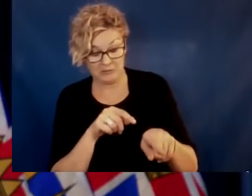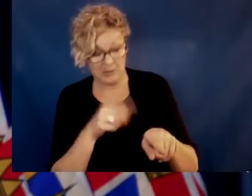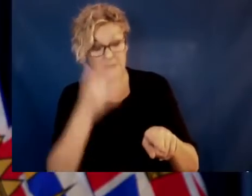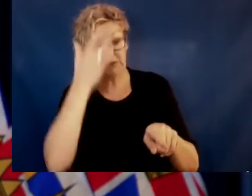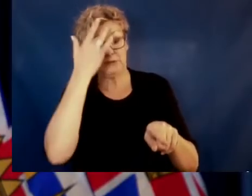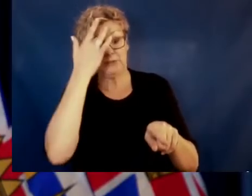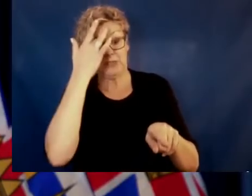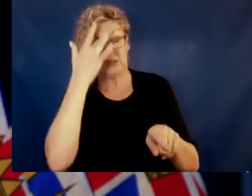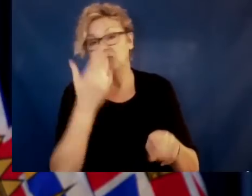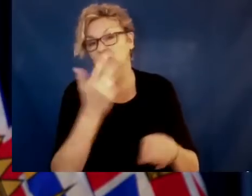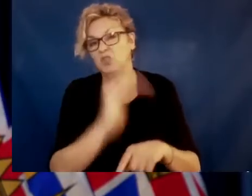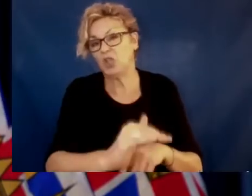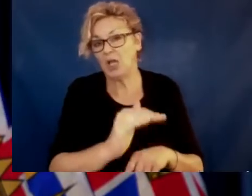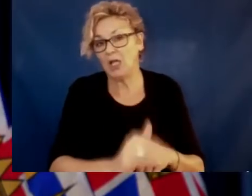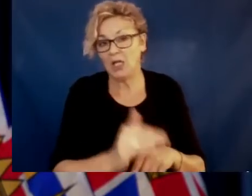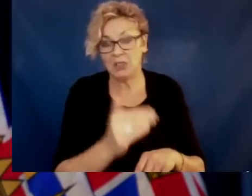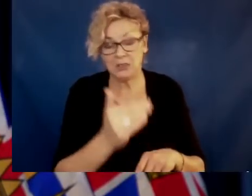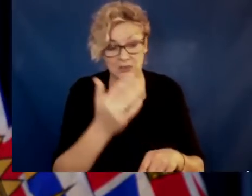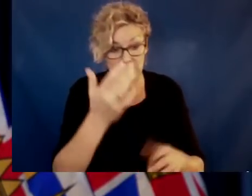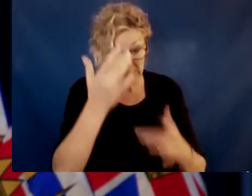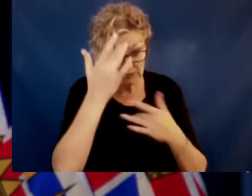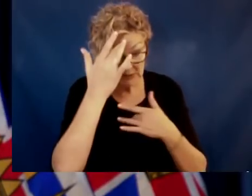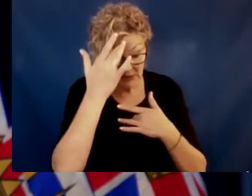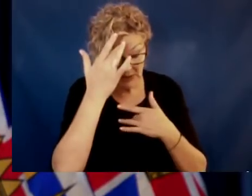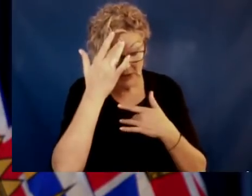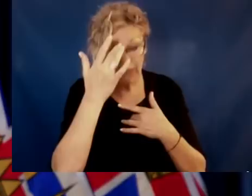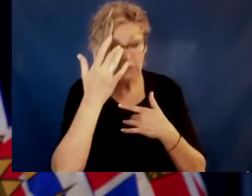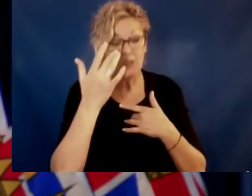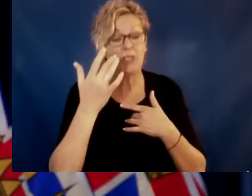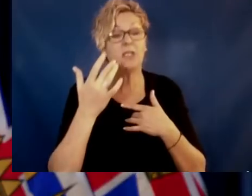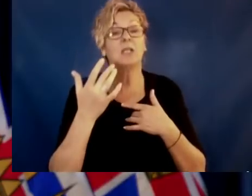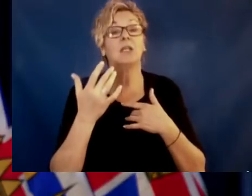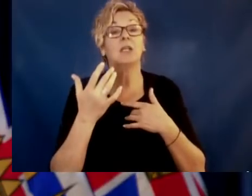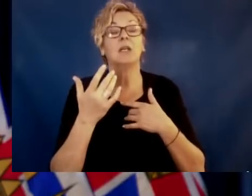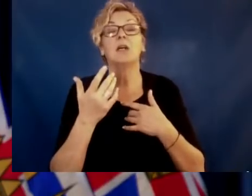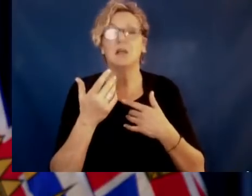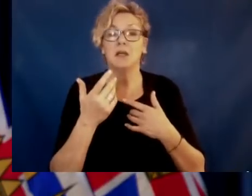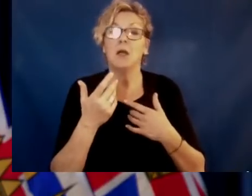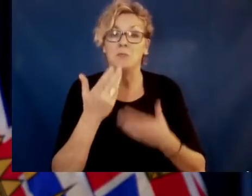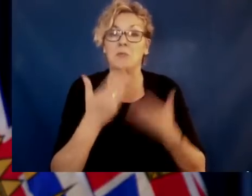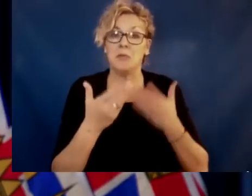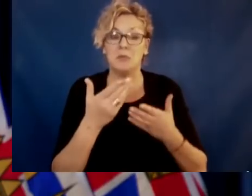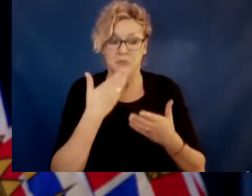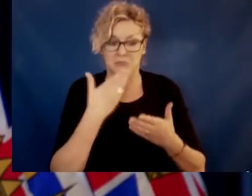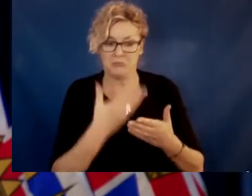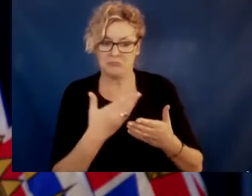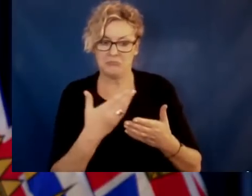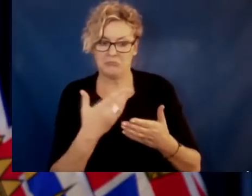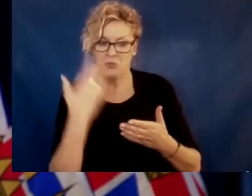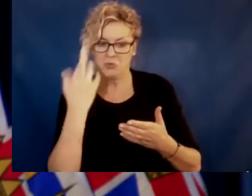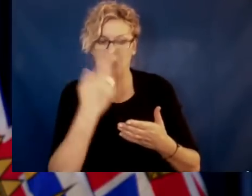who is ill stays away as much as possible from the others. But as long as everybody else is feeling well and